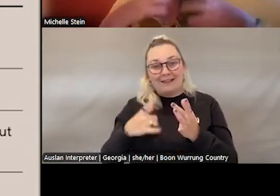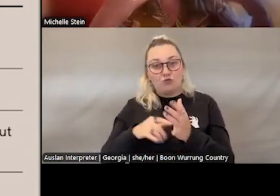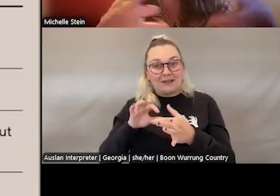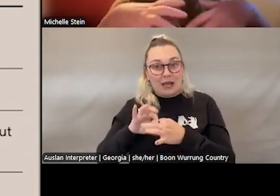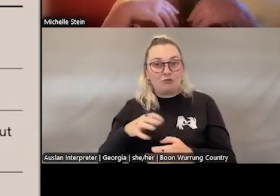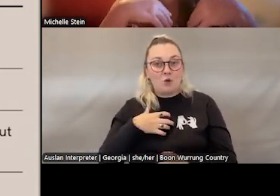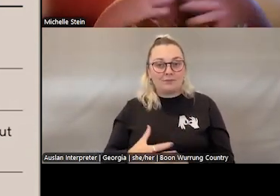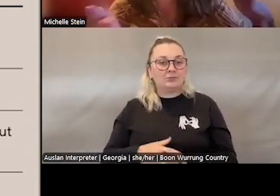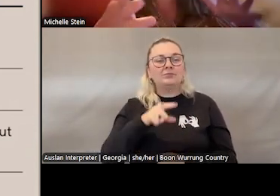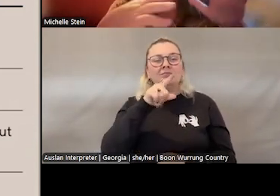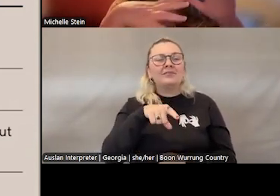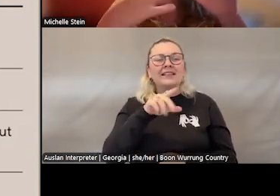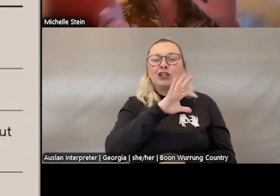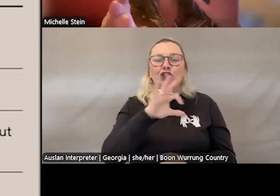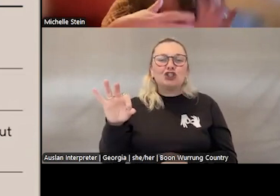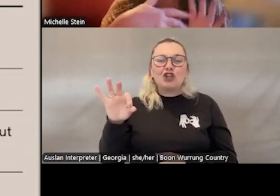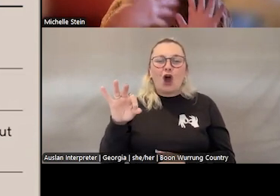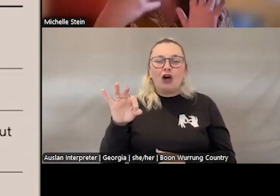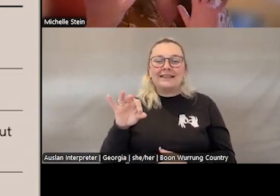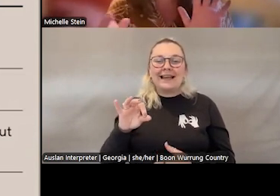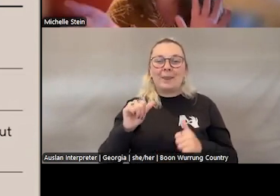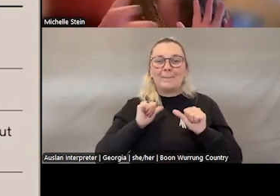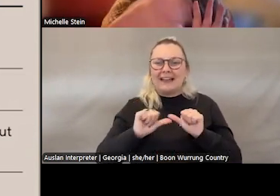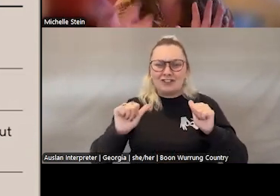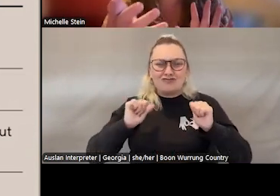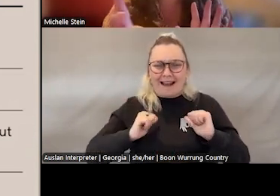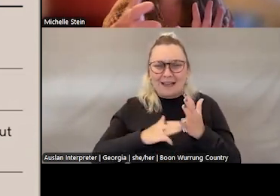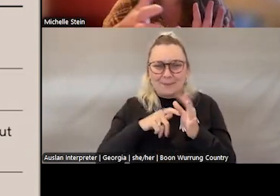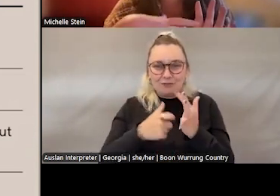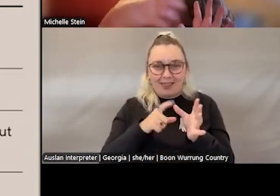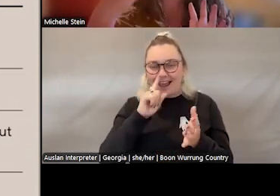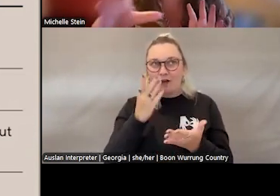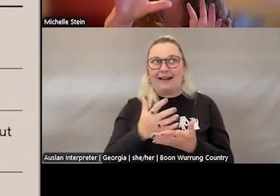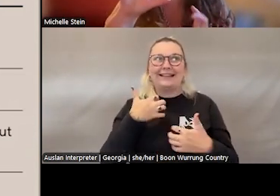This doesn't make the best training material, not super exciting to talk through but I hope